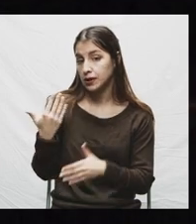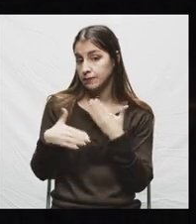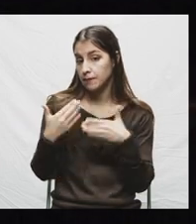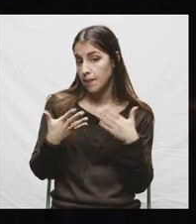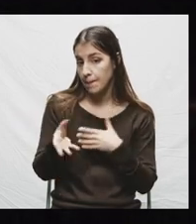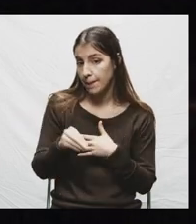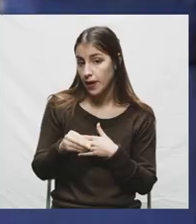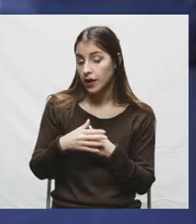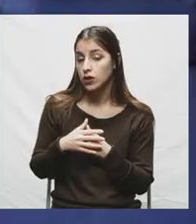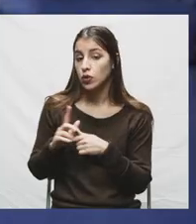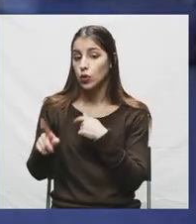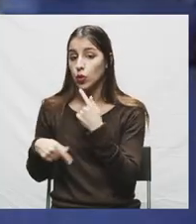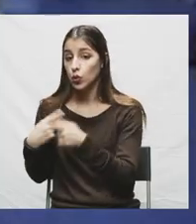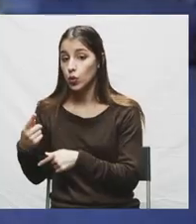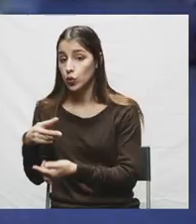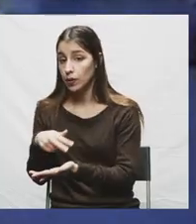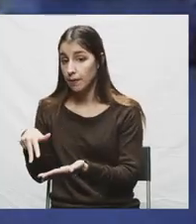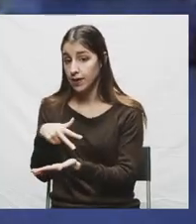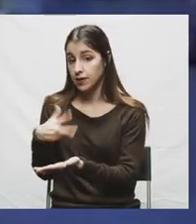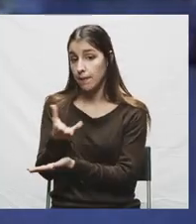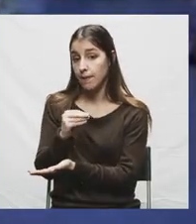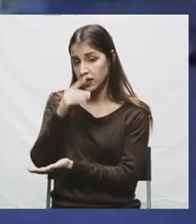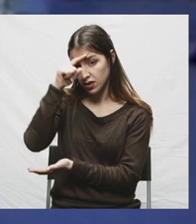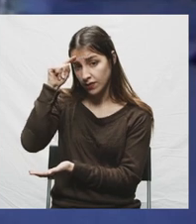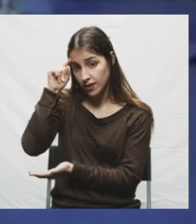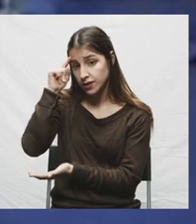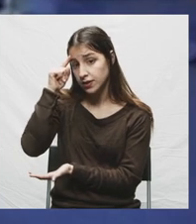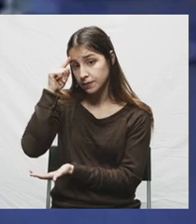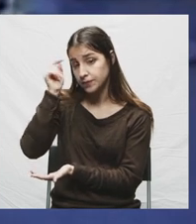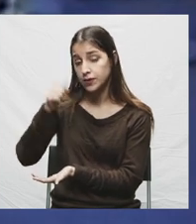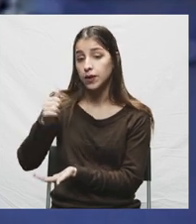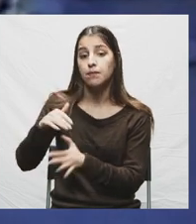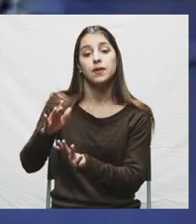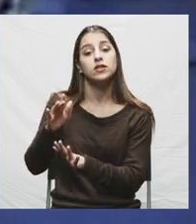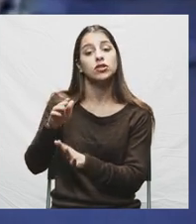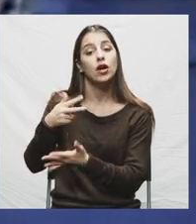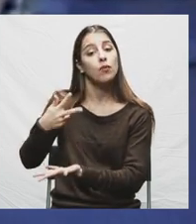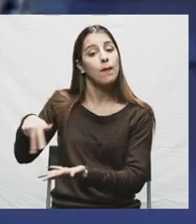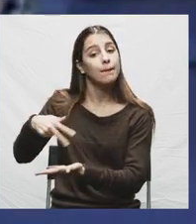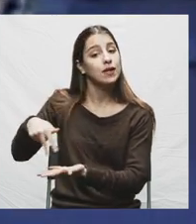“ANDIAMO!” is a tougher and harder piece, but that I see with such importance, because it’s a work where I felt